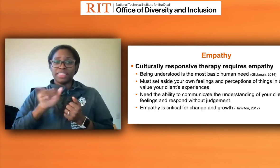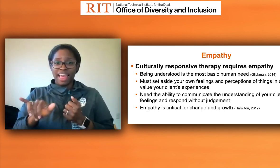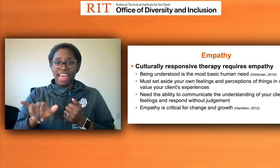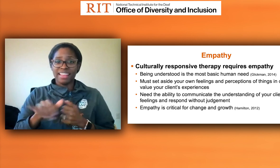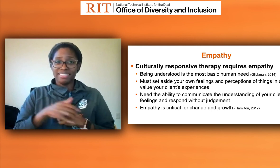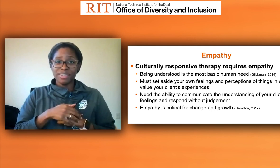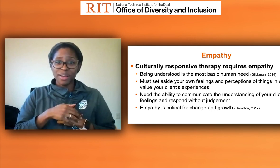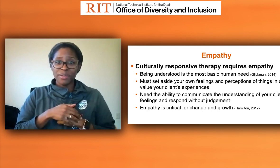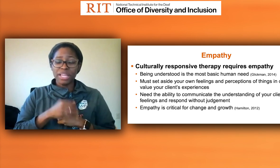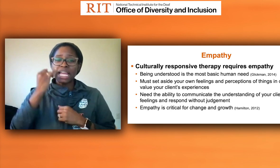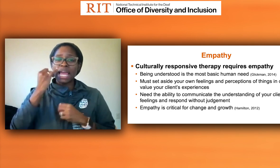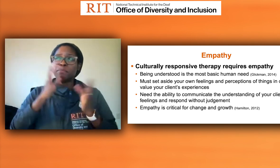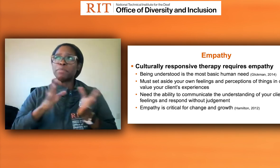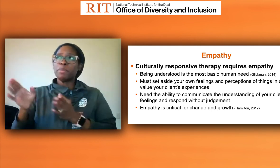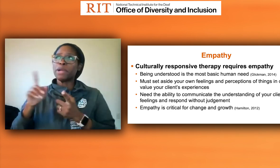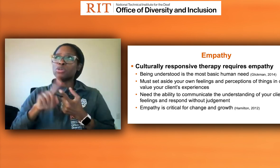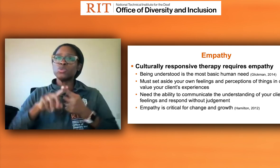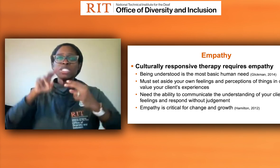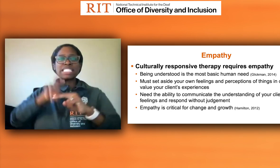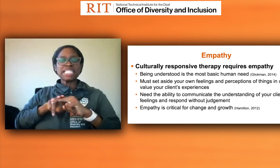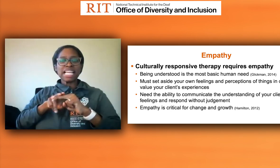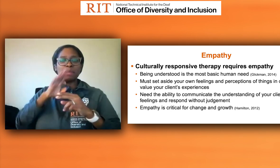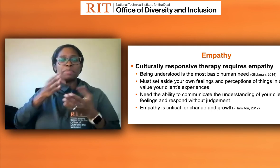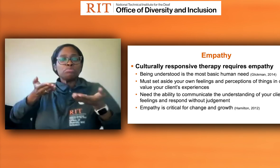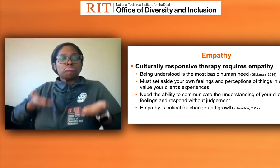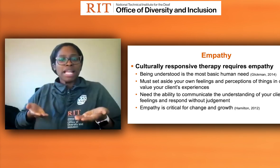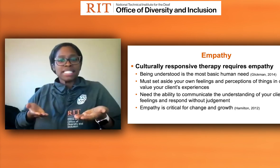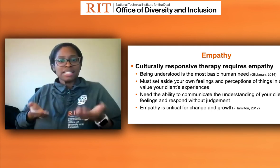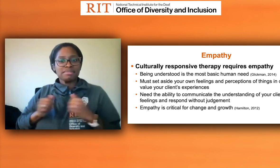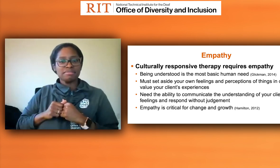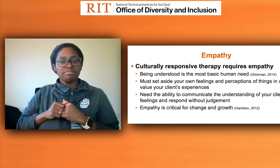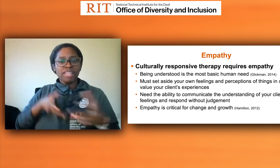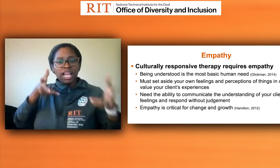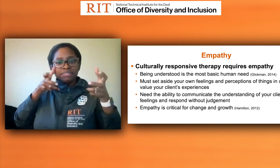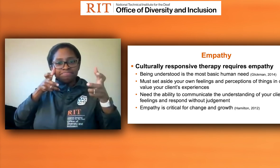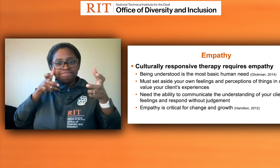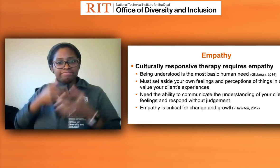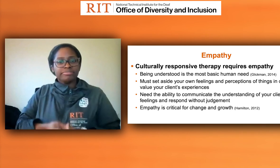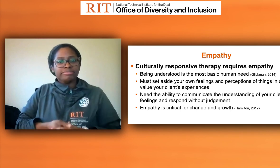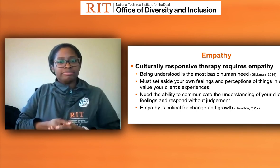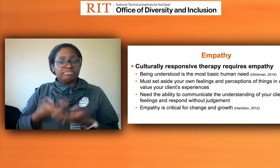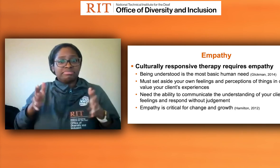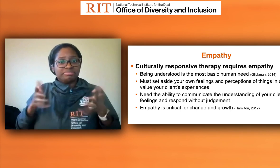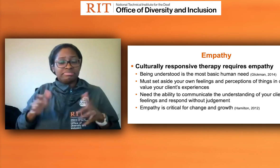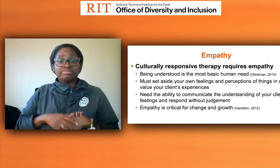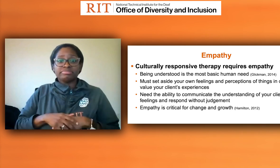to be prepared and ready to pivot and to handle that. It's important to just sit and be present.